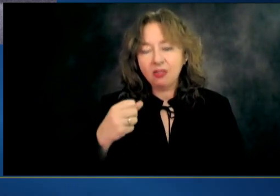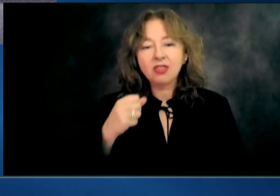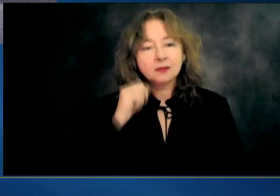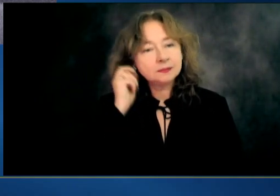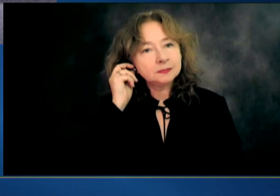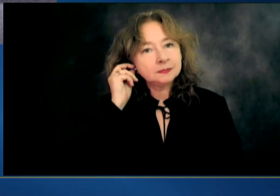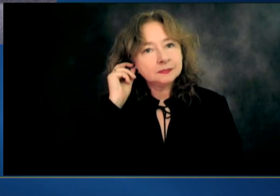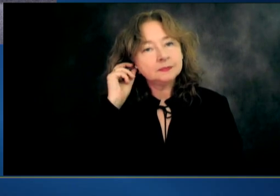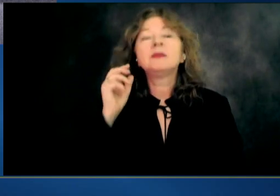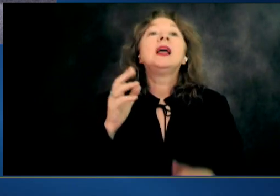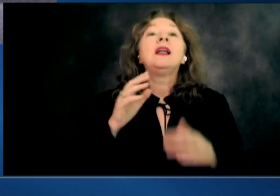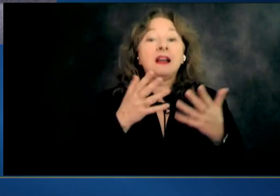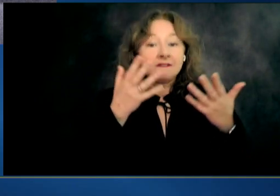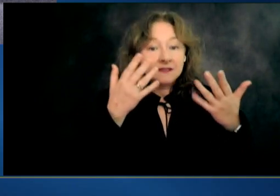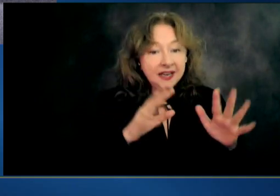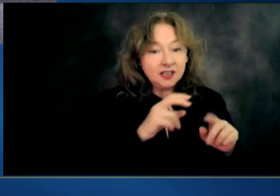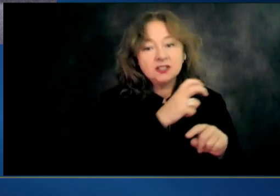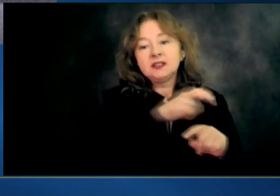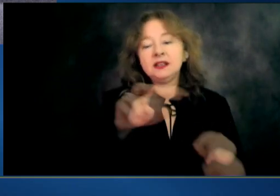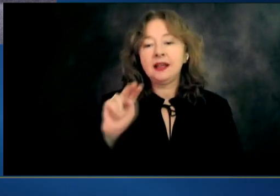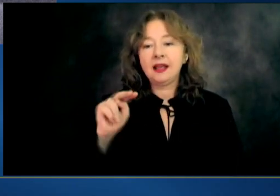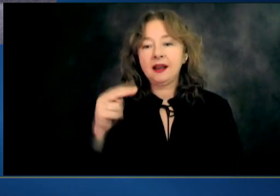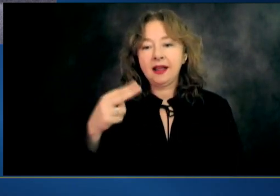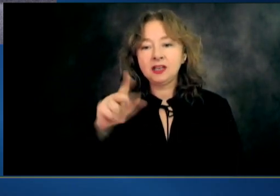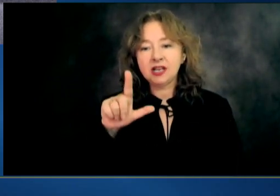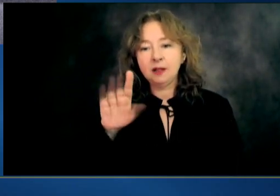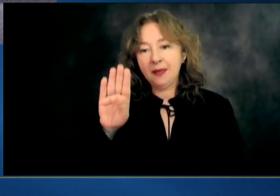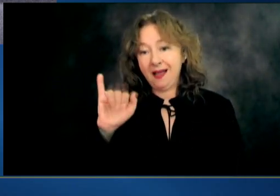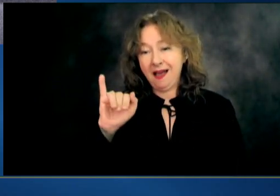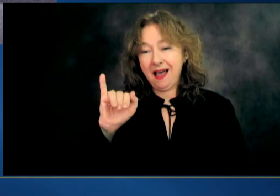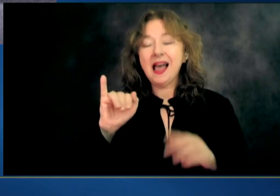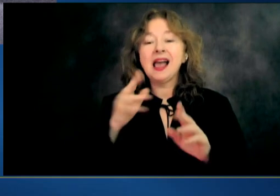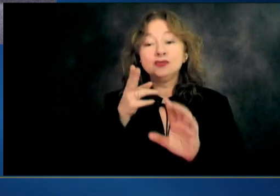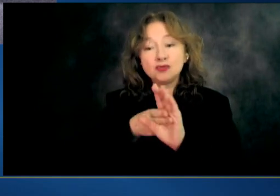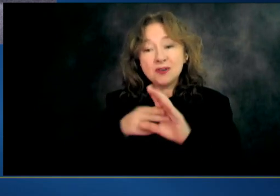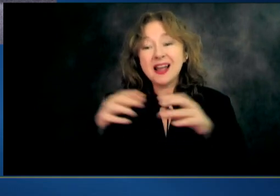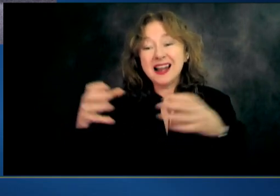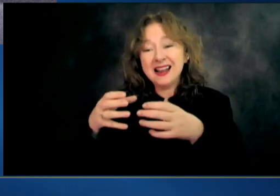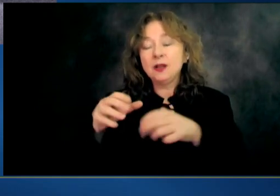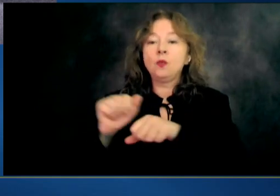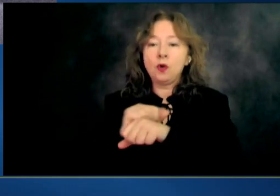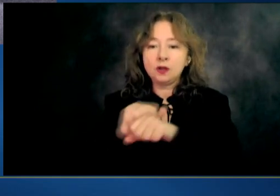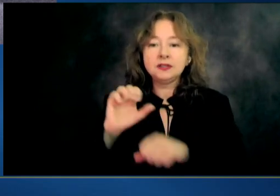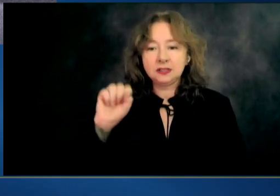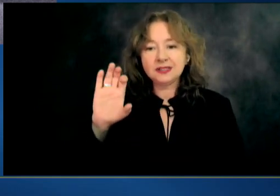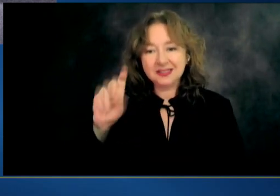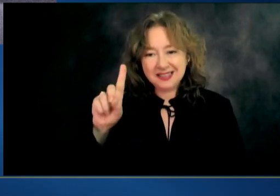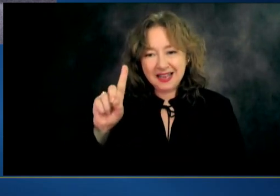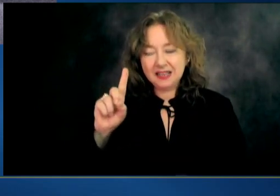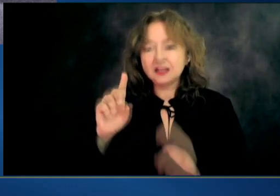the team at NHLBI that worked on the sickle cell disease treatment guidelines of 2014.